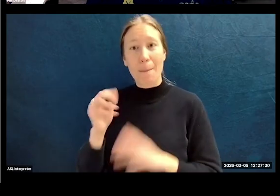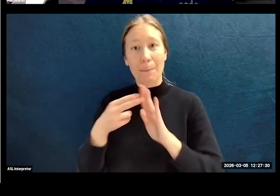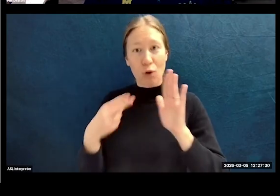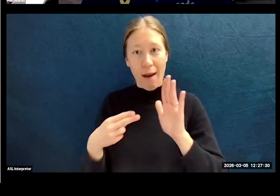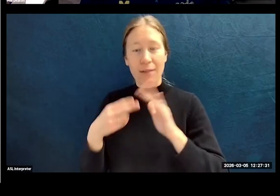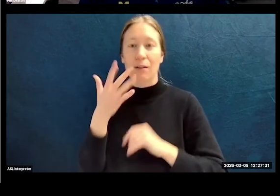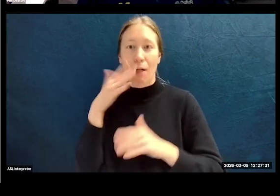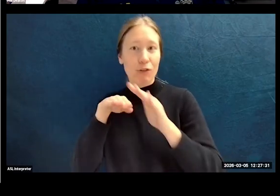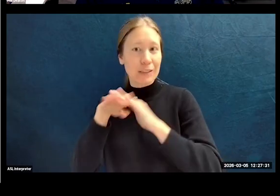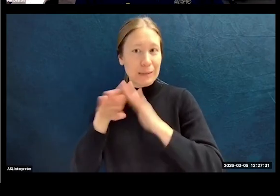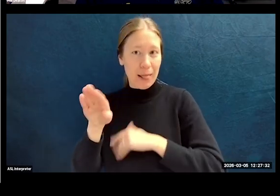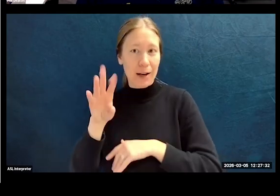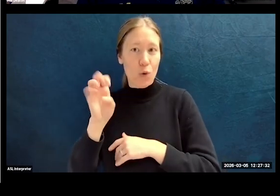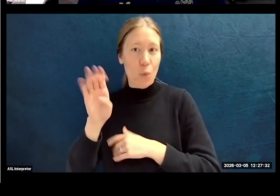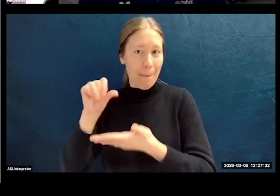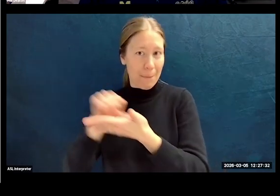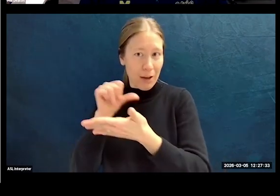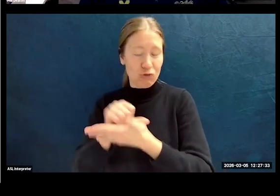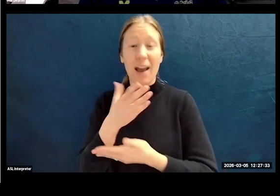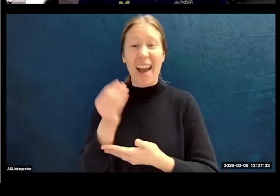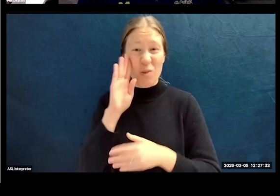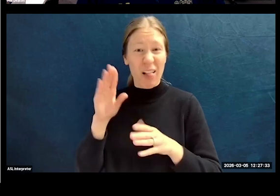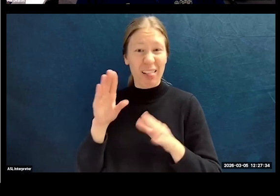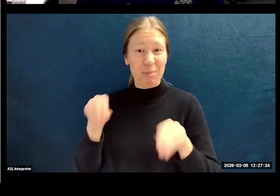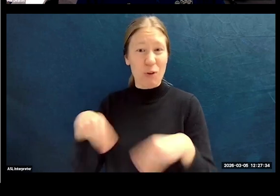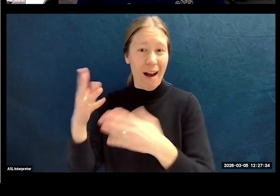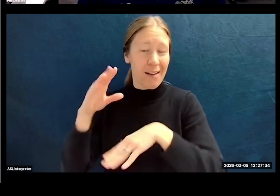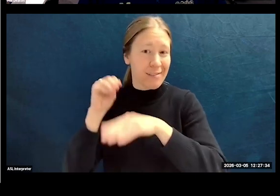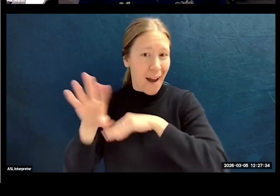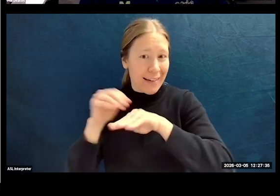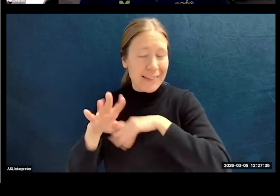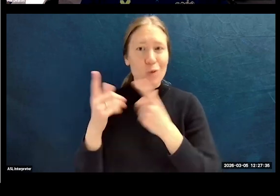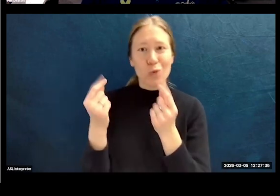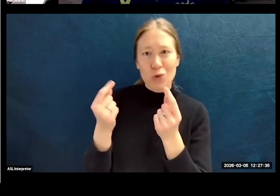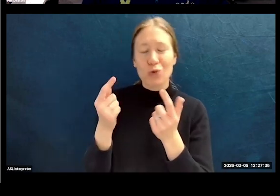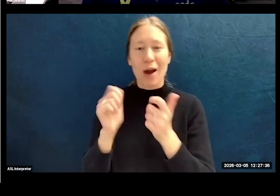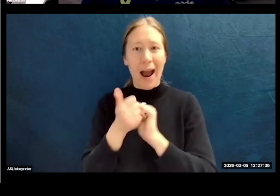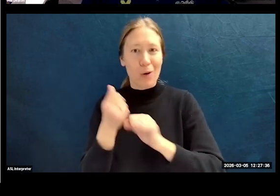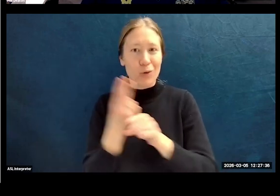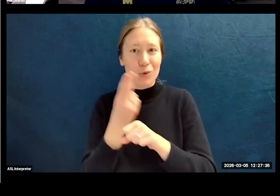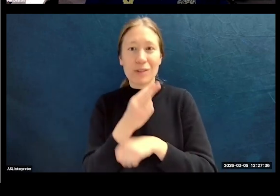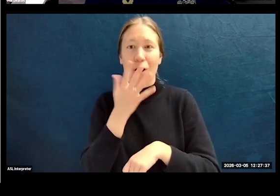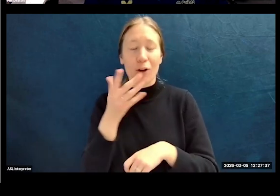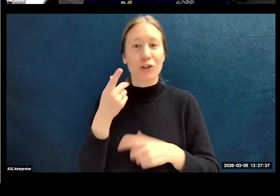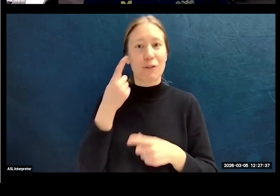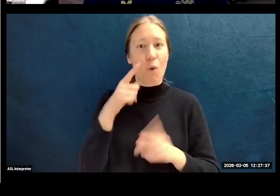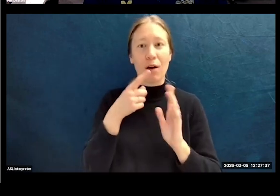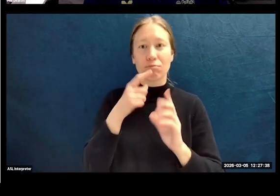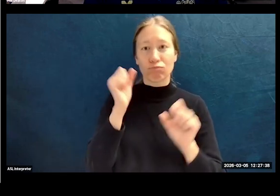and it also provides guidance on using colors and visuals and charts in the U-M brand accessibility webpage.